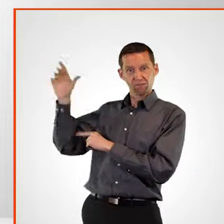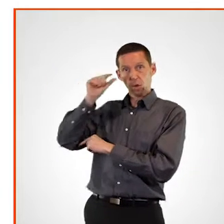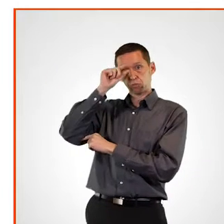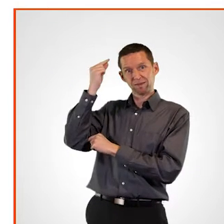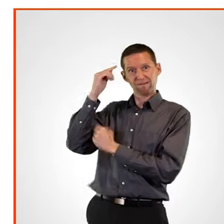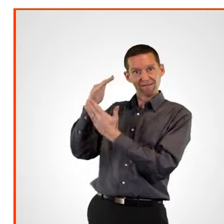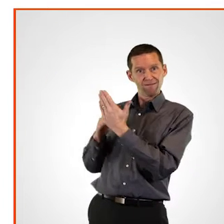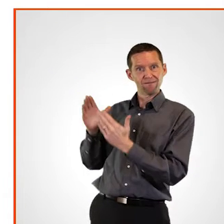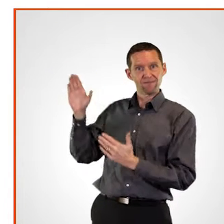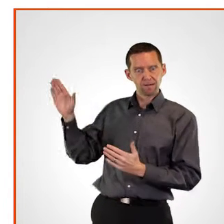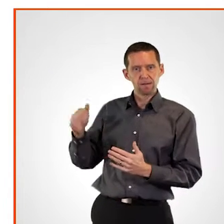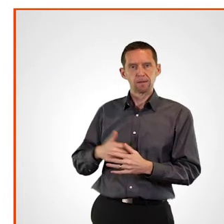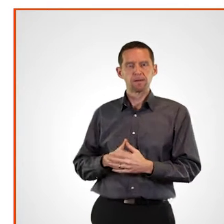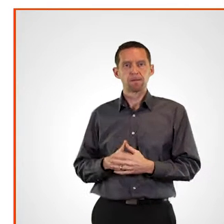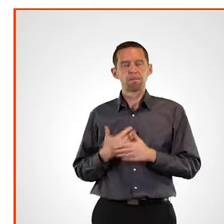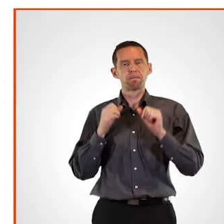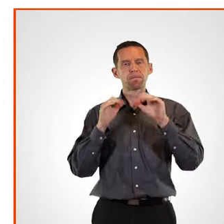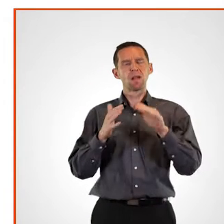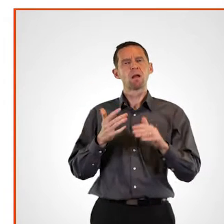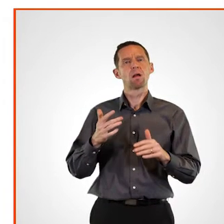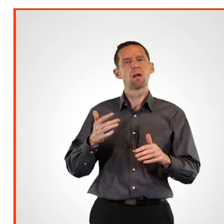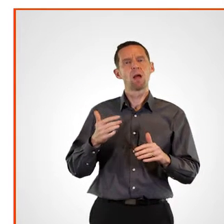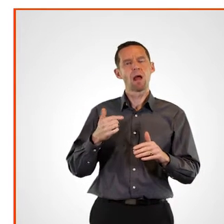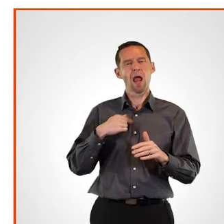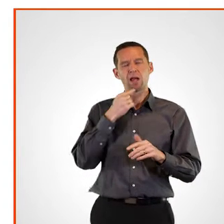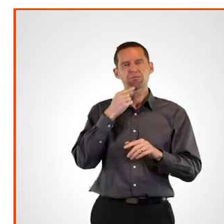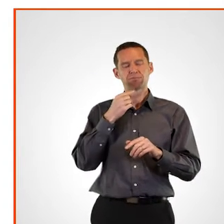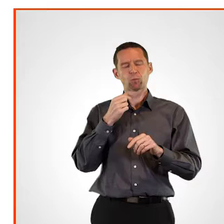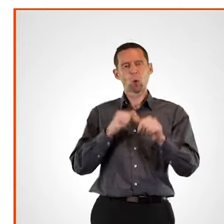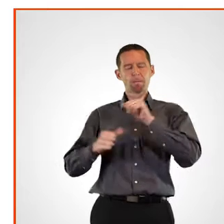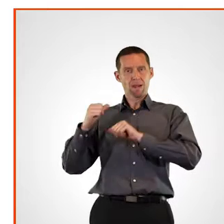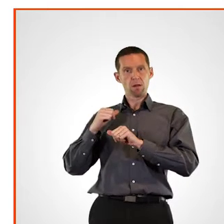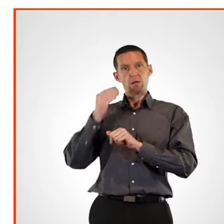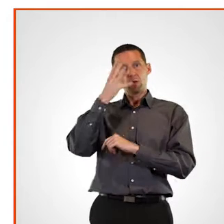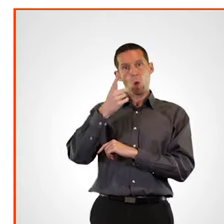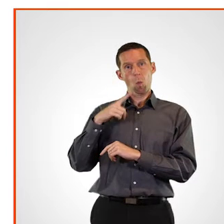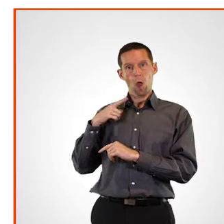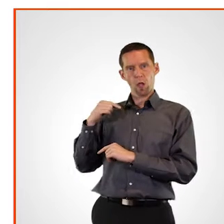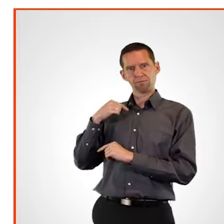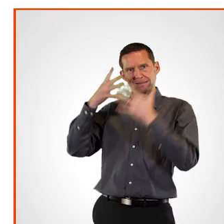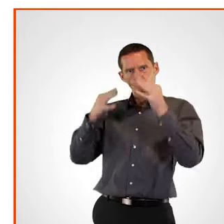So I just want to give you... The impetus for... I should back up a little bit and say the impetus for this particular project